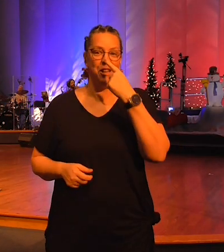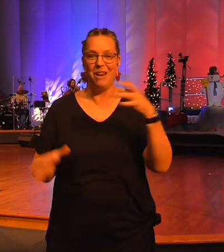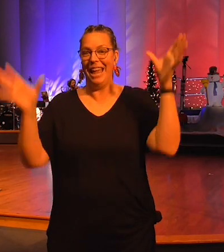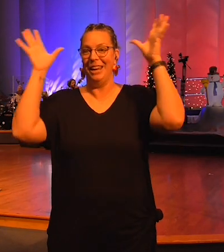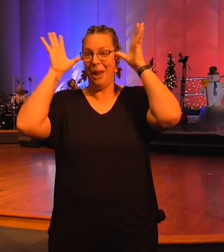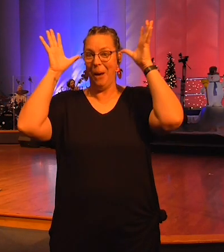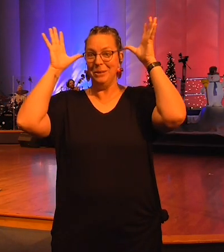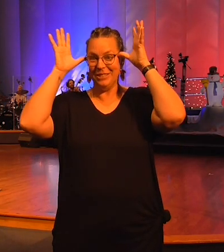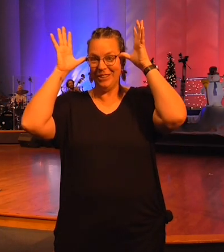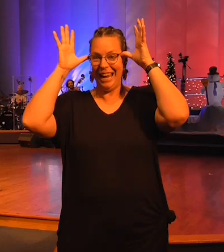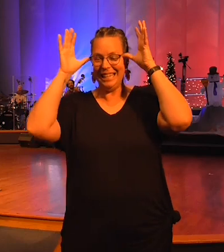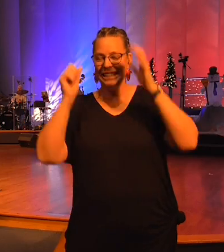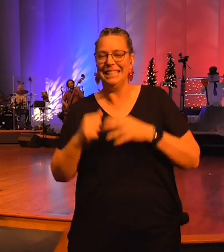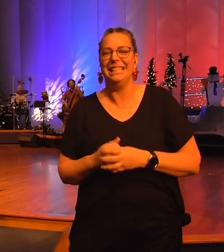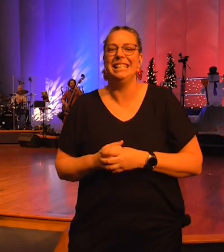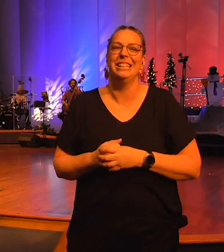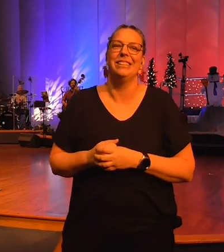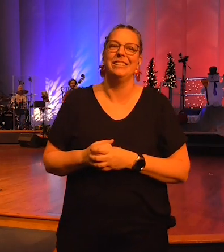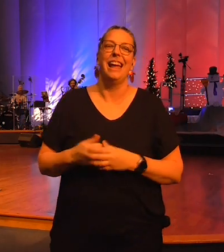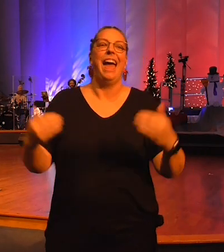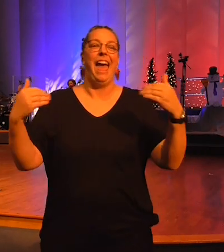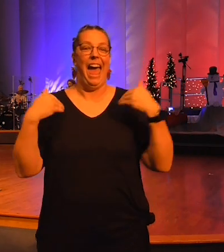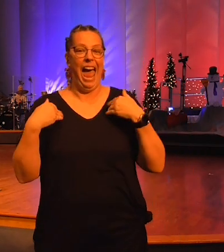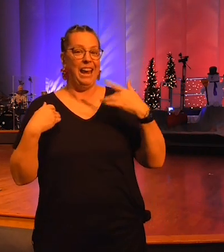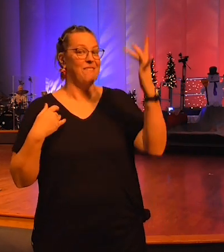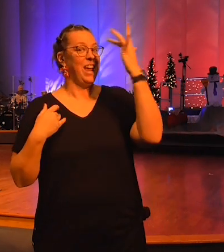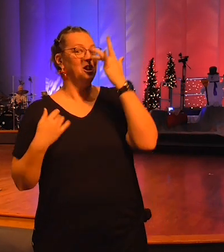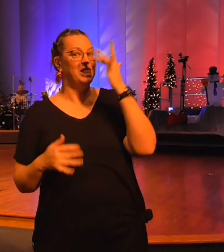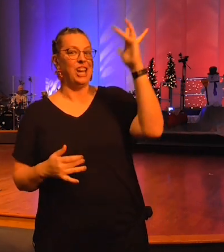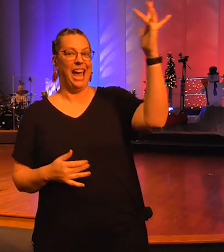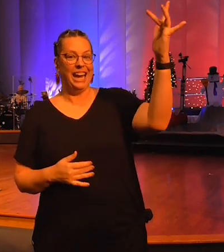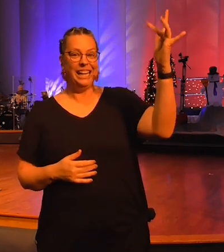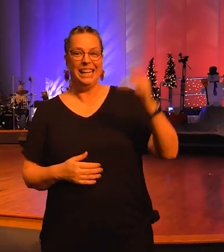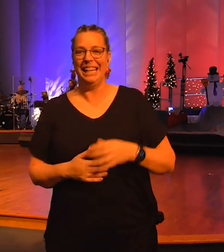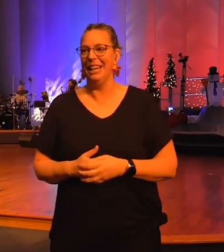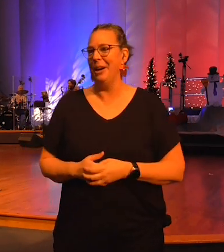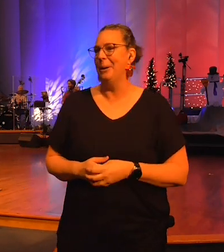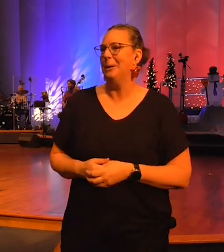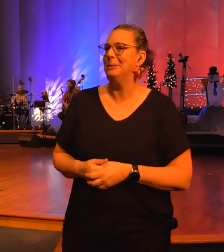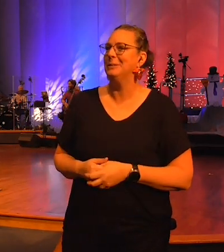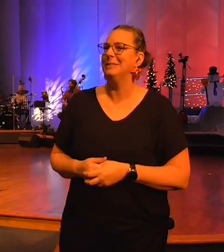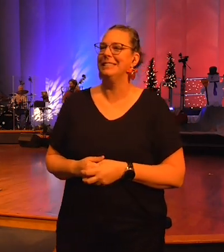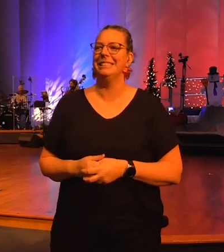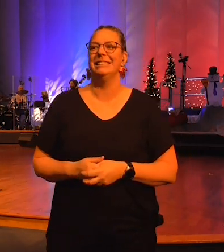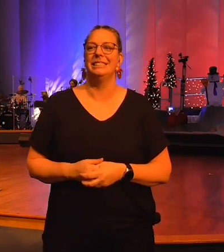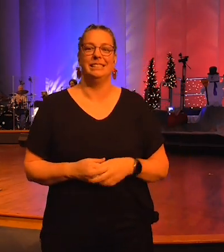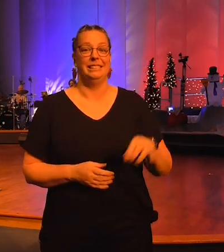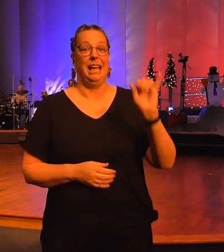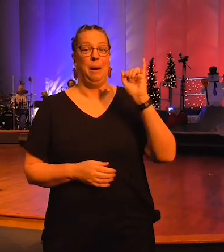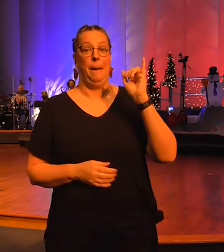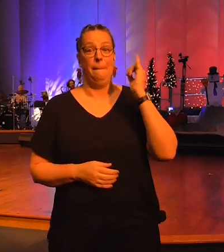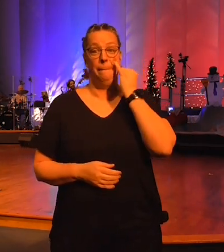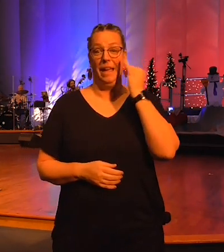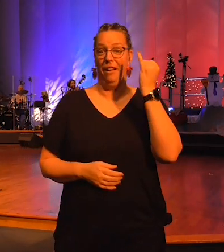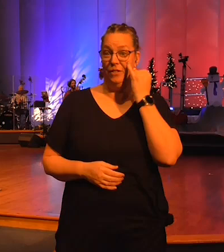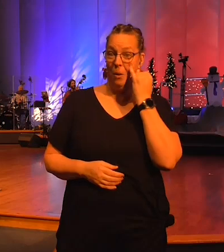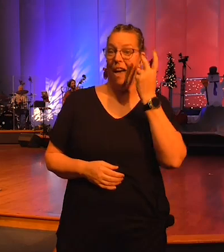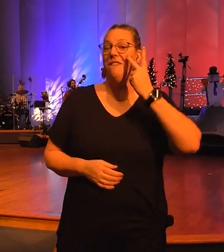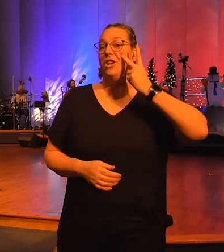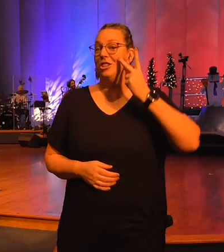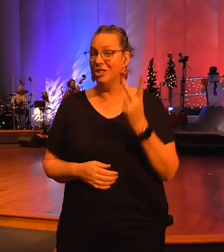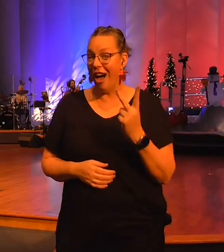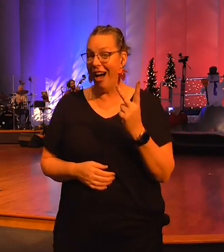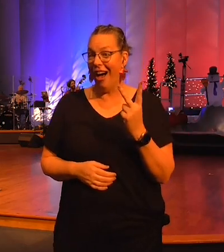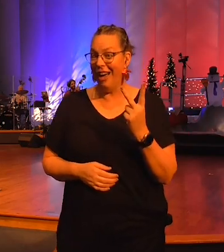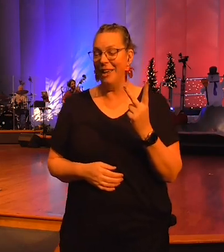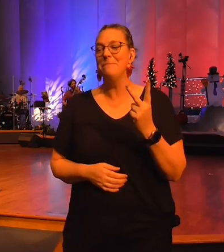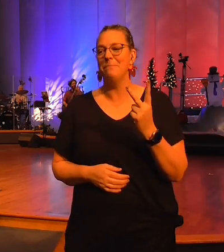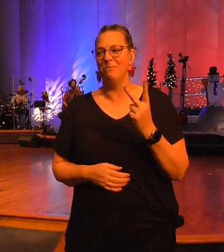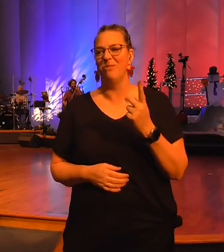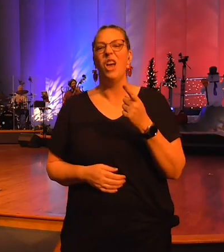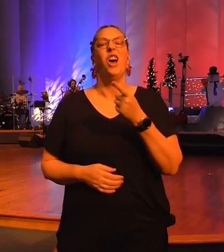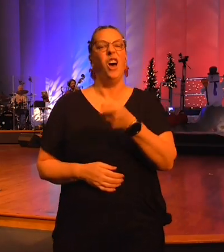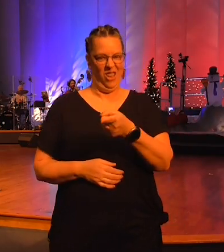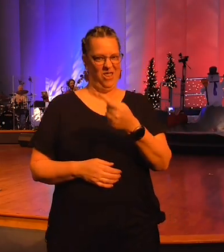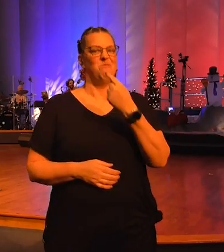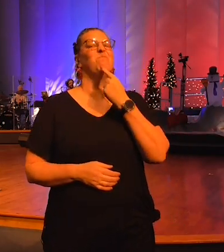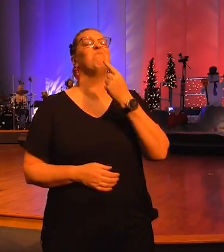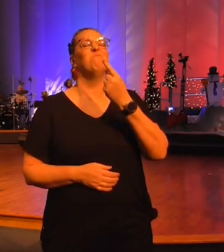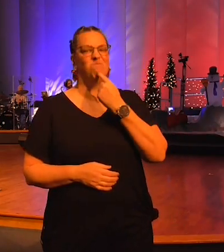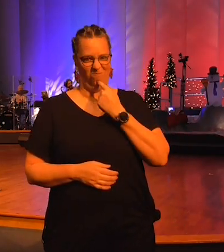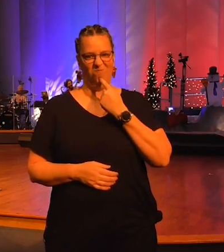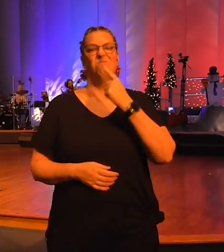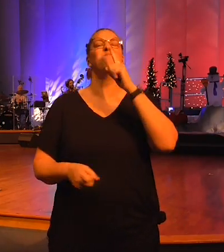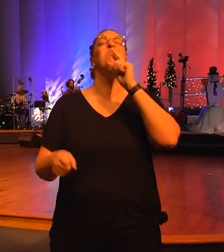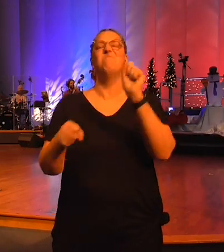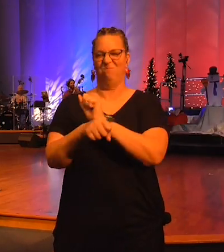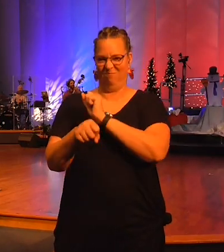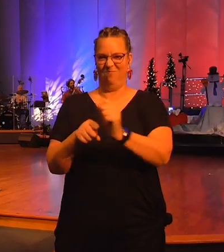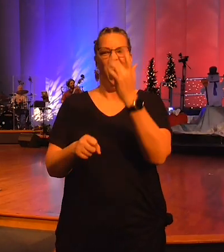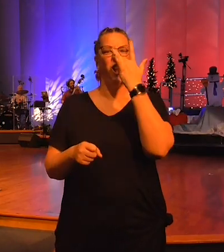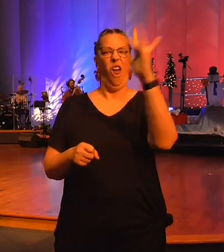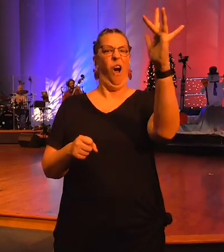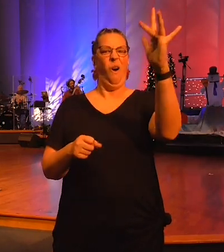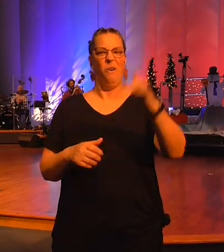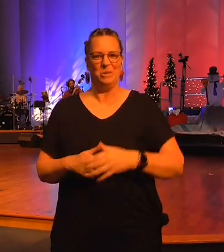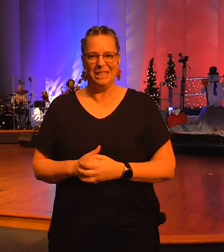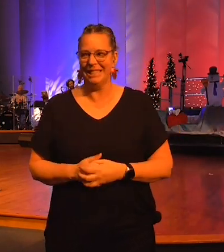who it is rudol the red no reer had a very shiny not but if you ever saw it